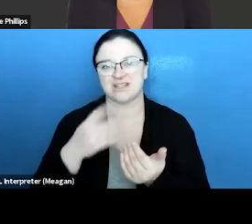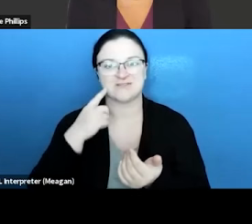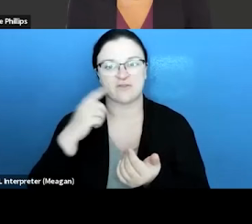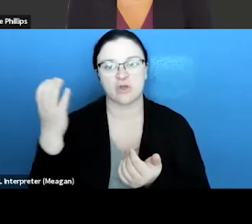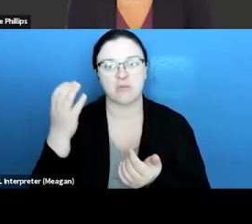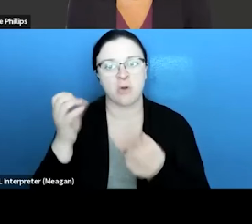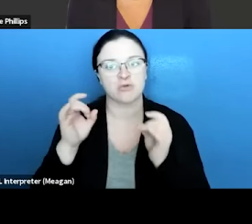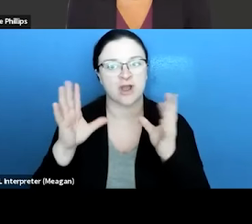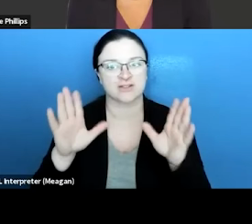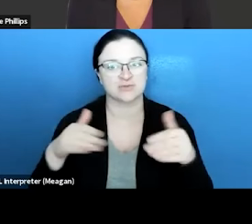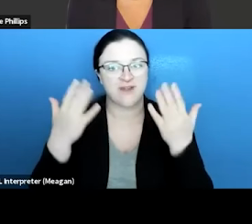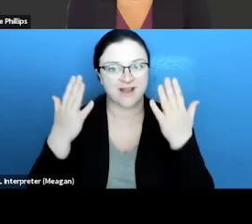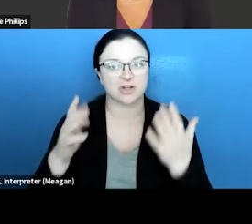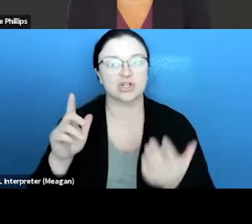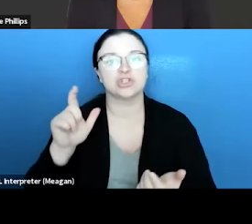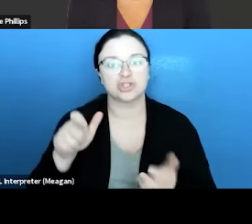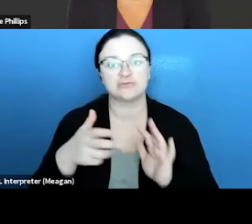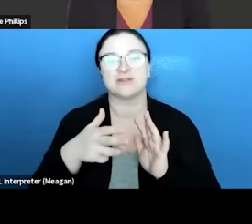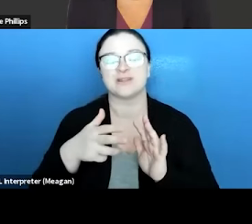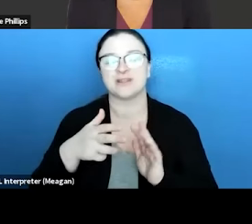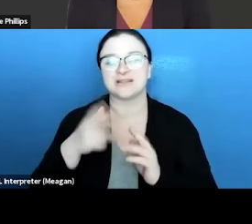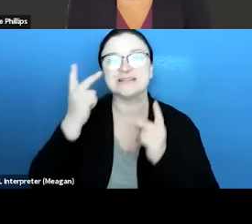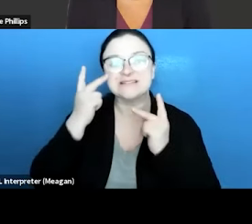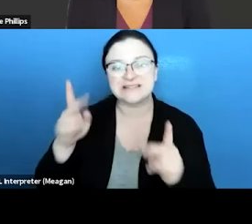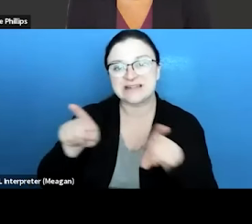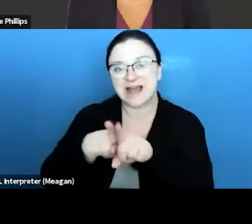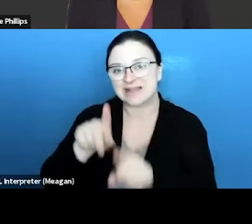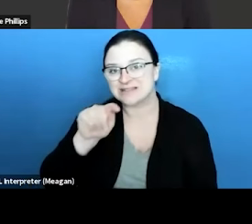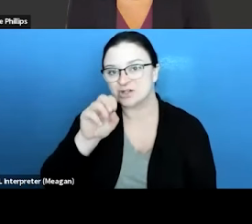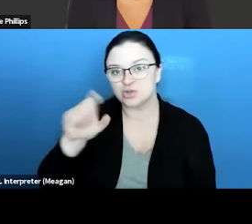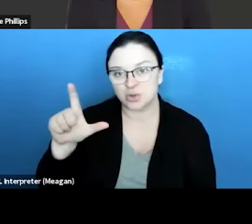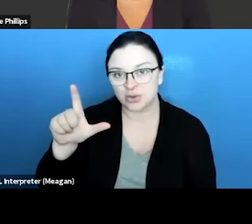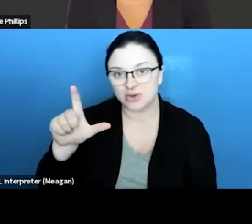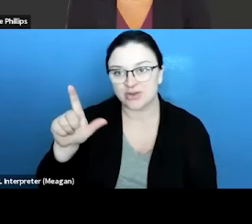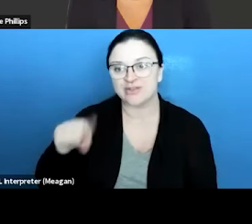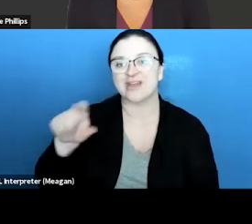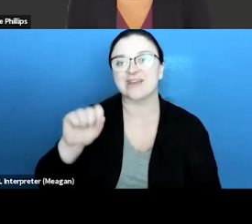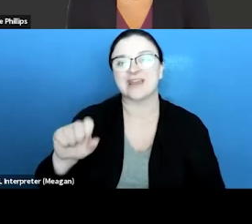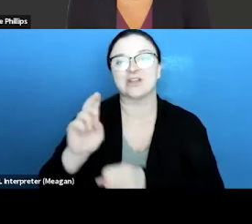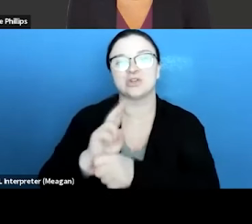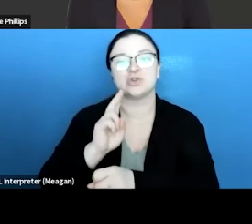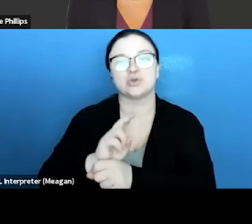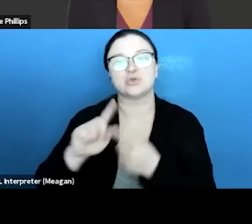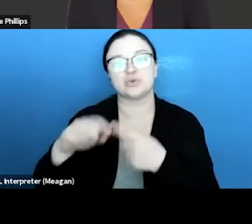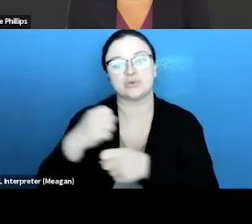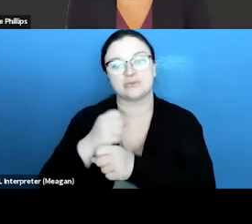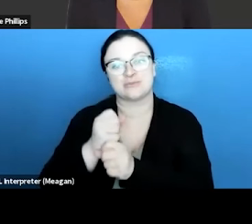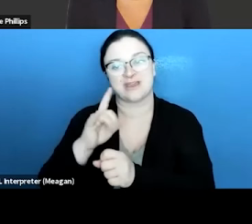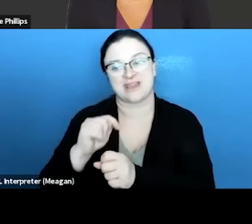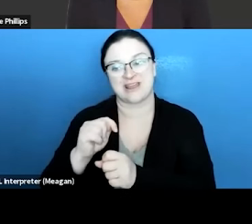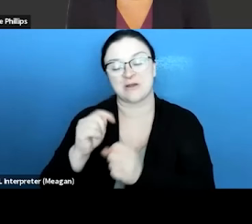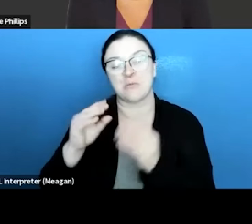that it should be a tool in their tool belt that can be used to make it more accessible and faster for the individuals,